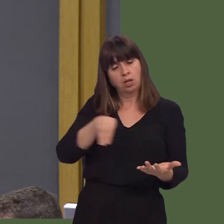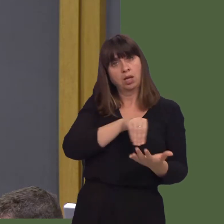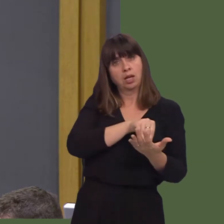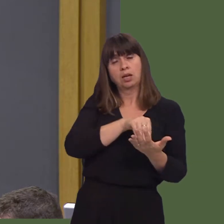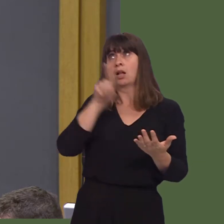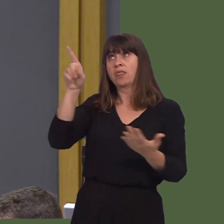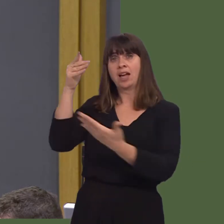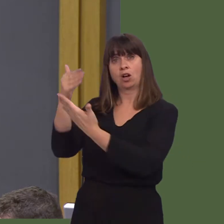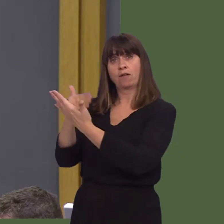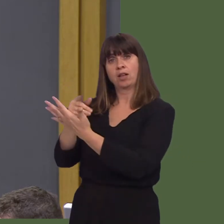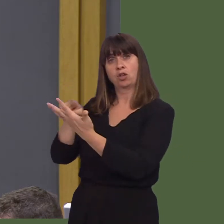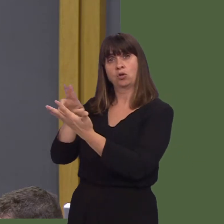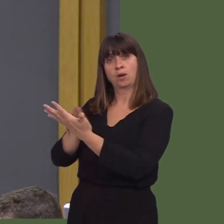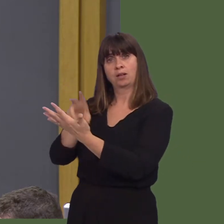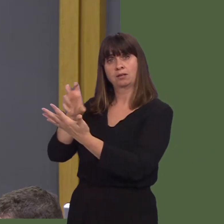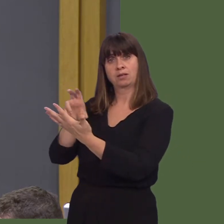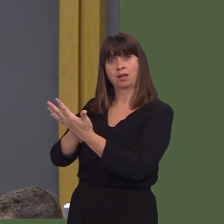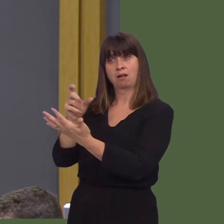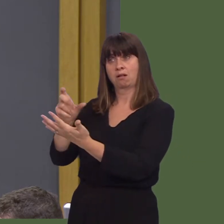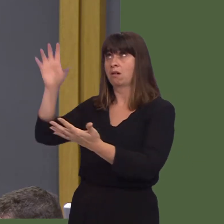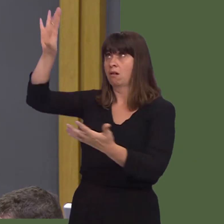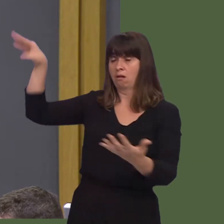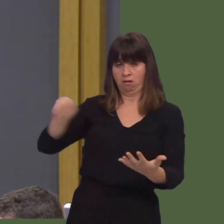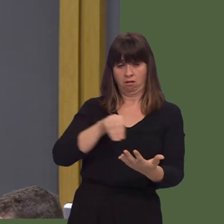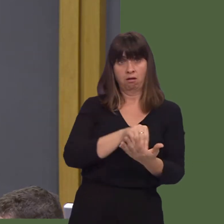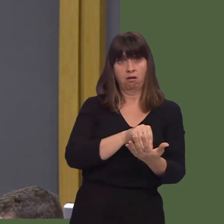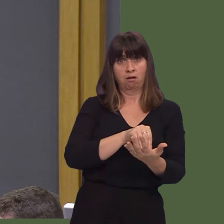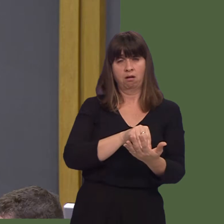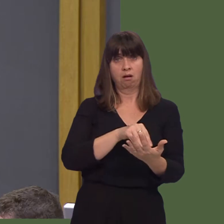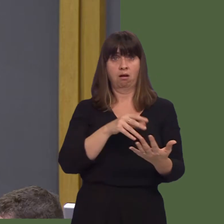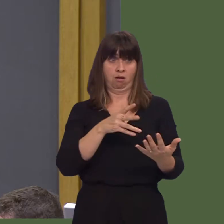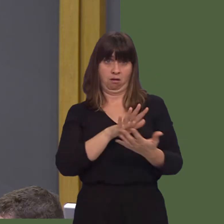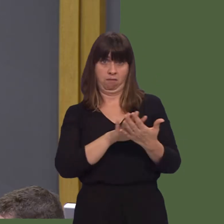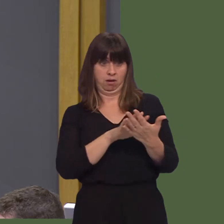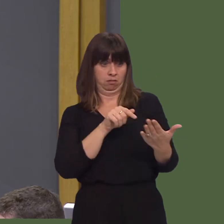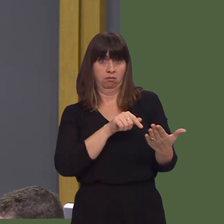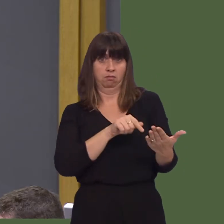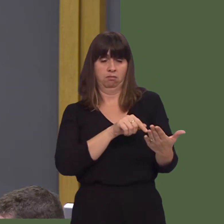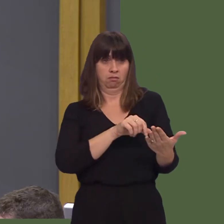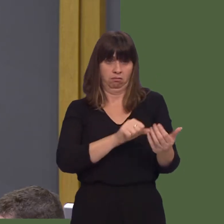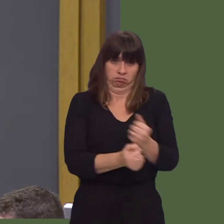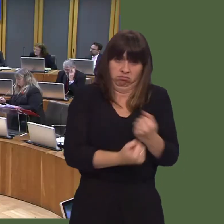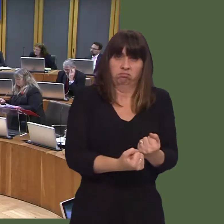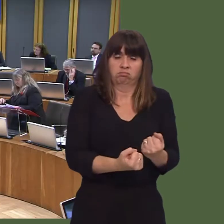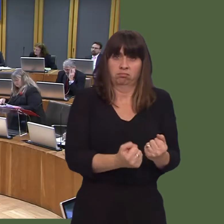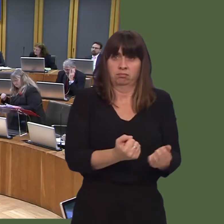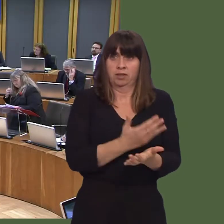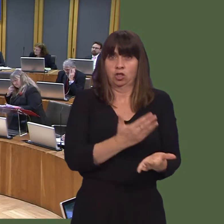into Welsh law in full, in order to ensure that there will be a means available when rights are not adhered to?